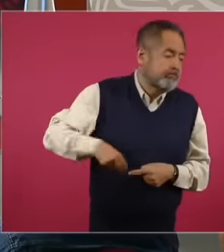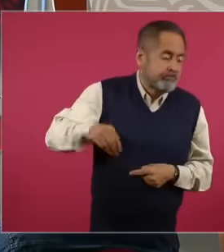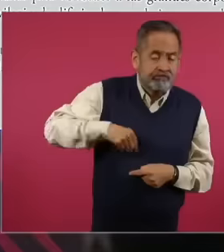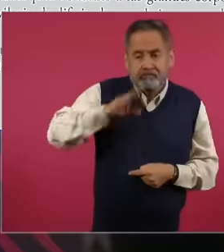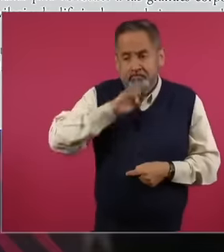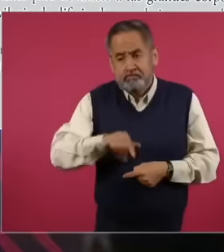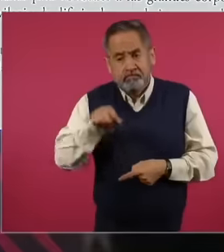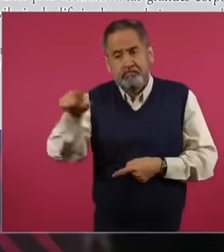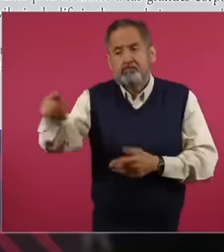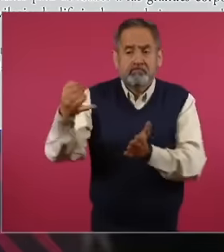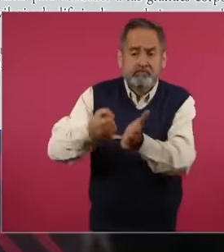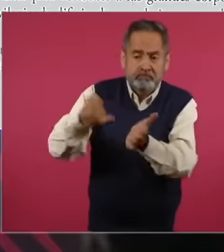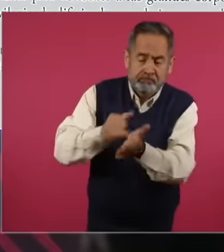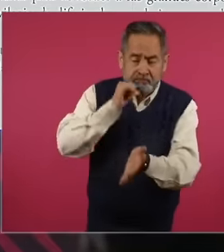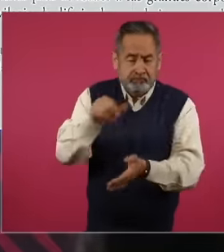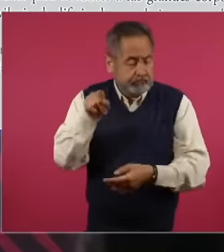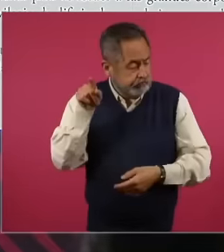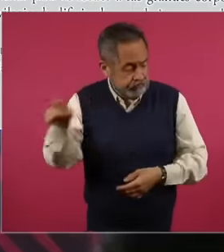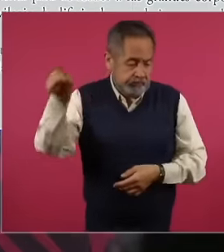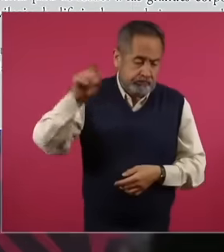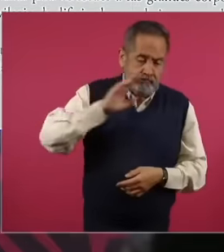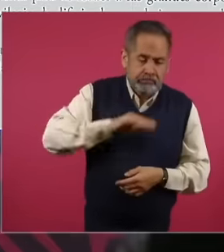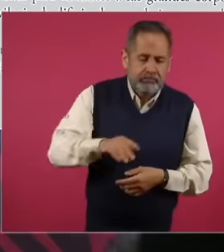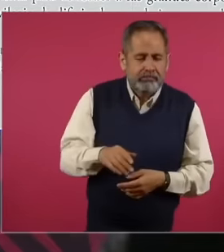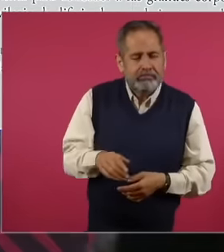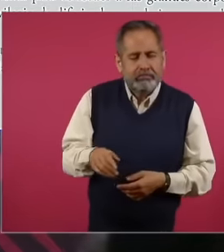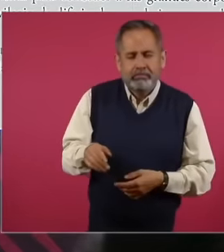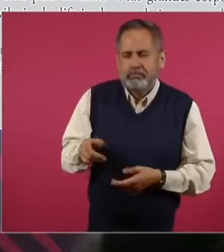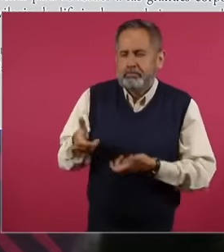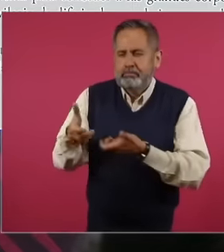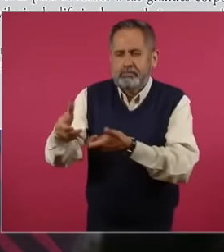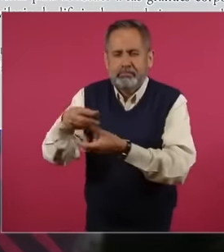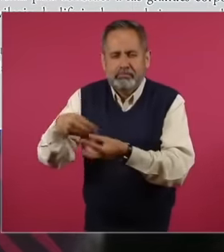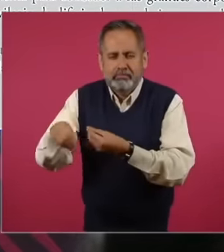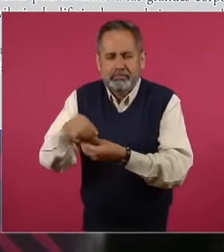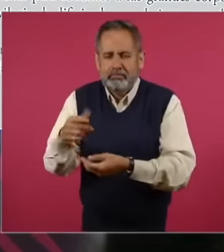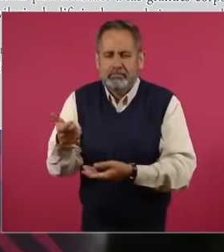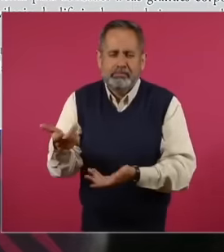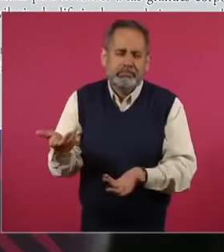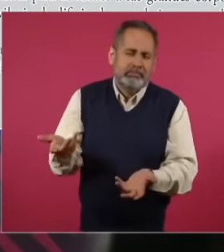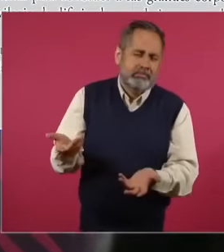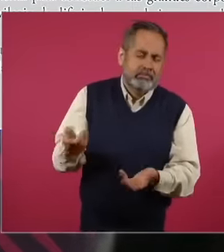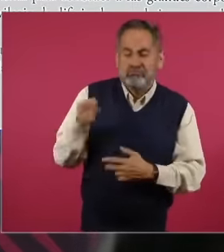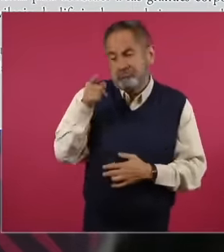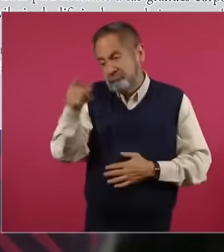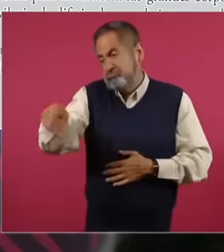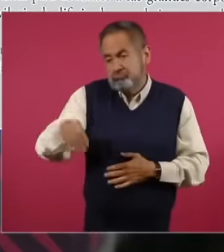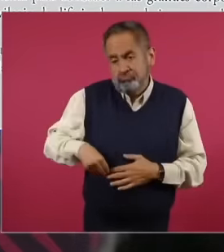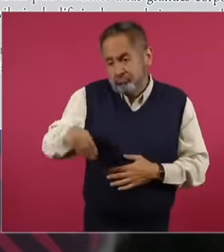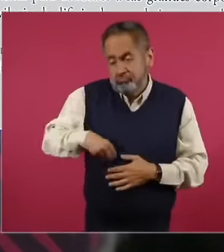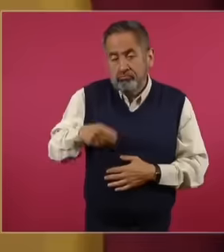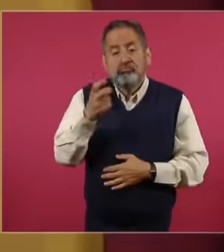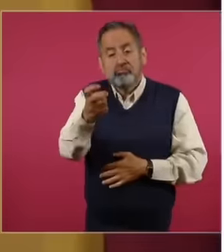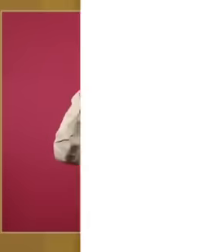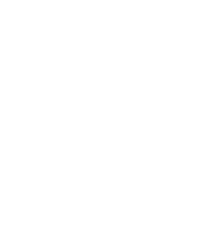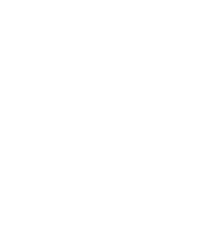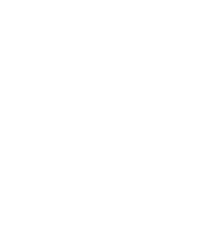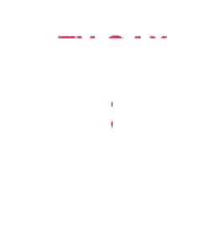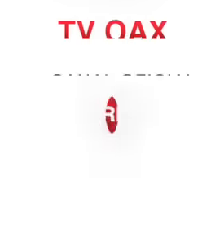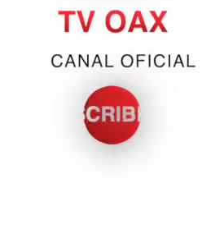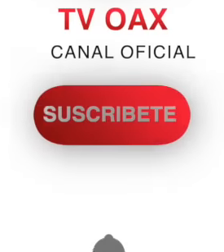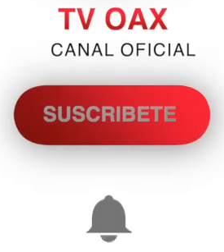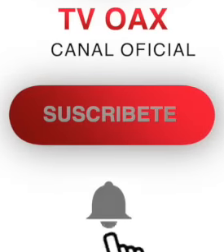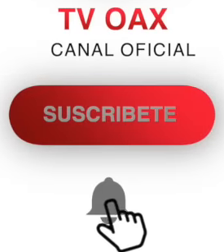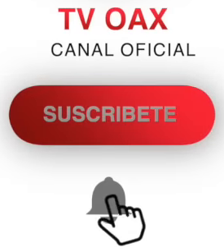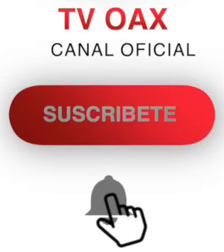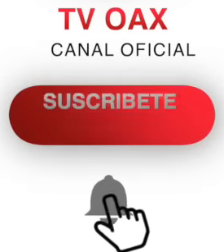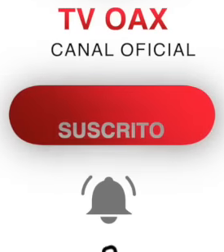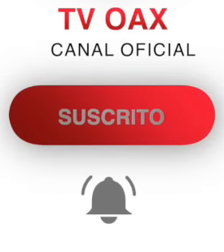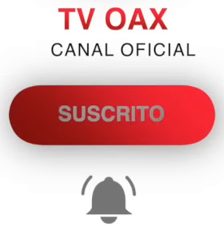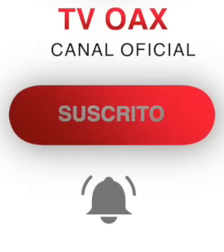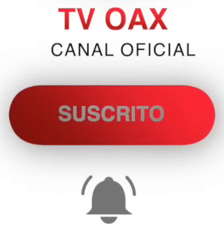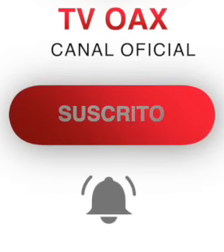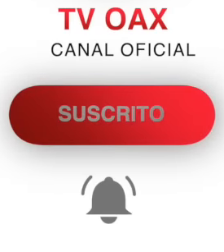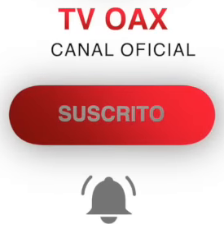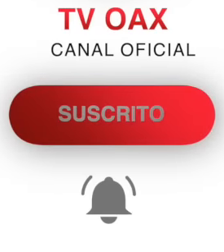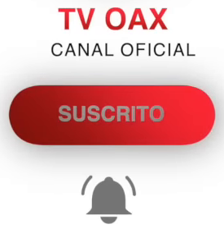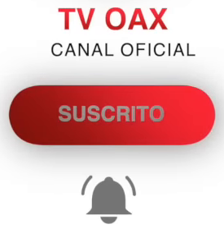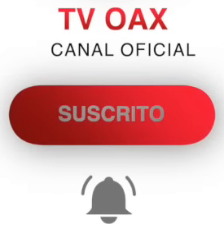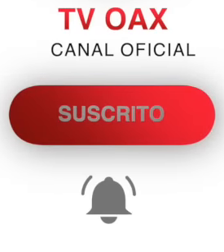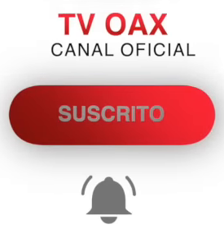collected, that strong healthy public finances were not achieved,